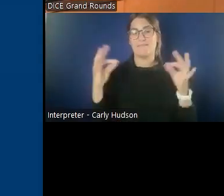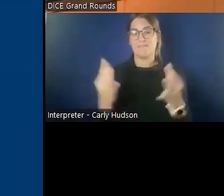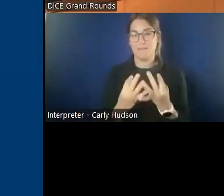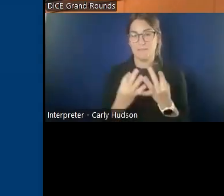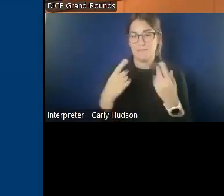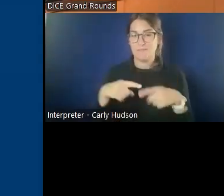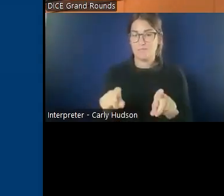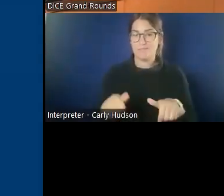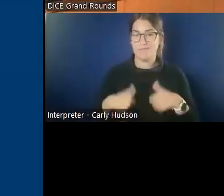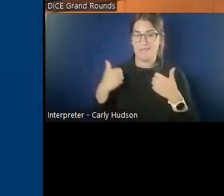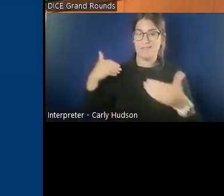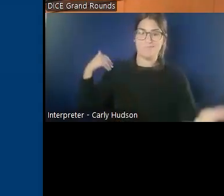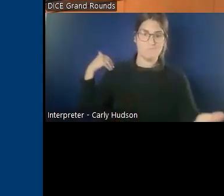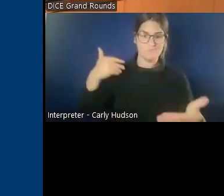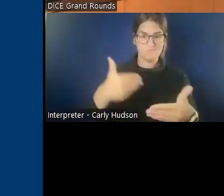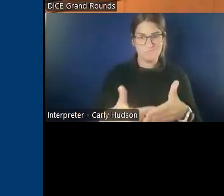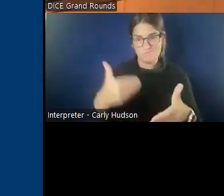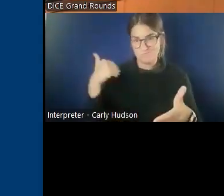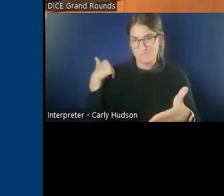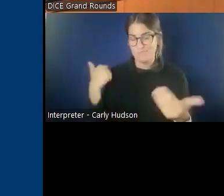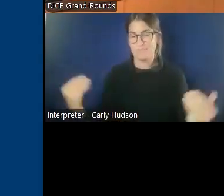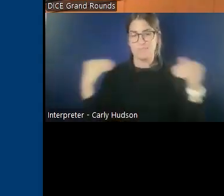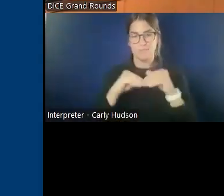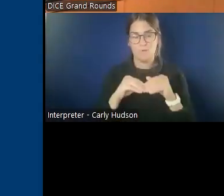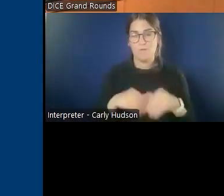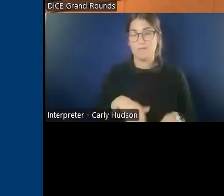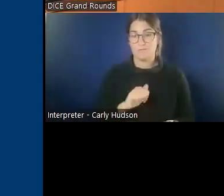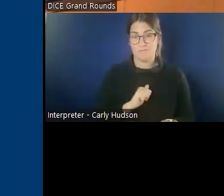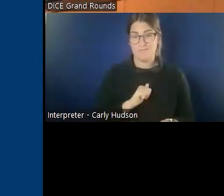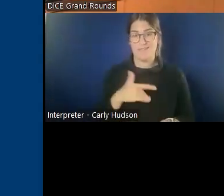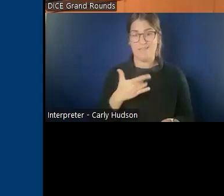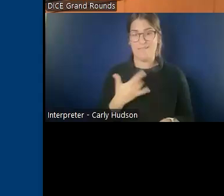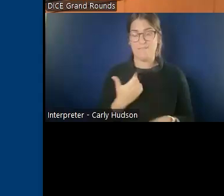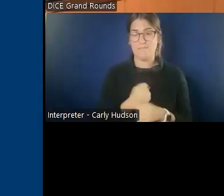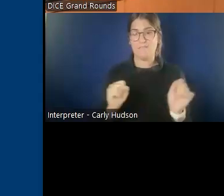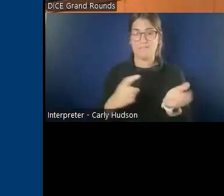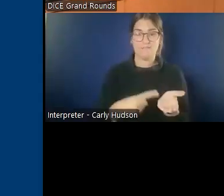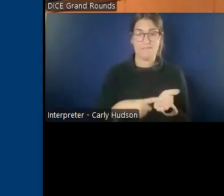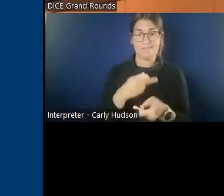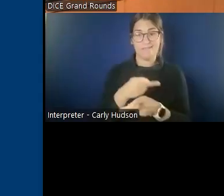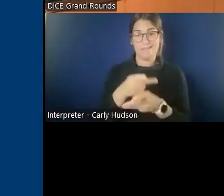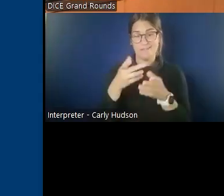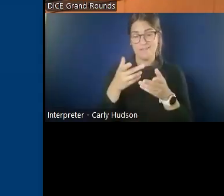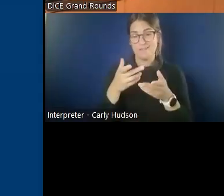and really a lot more um personally I felt safe talking about caretaking language barriers and